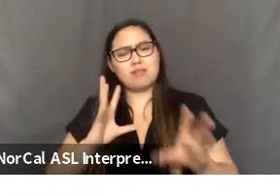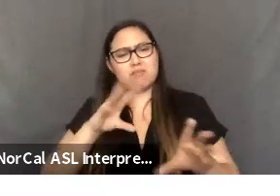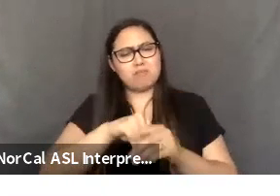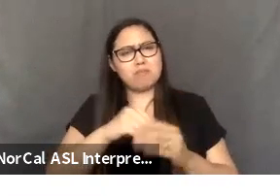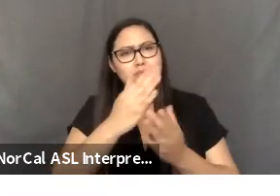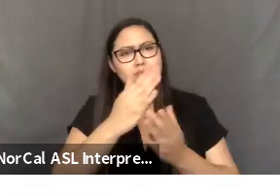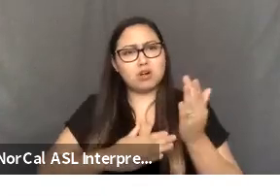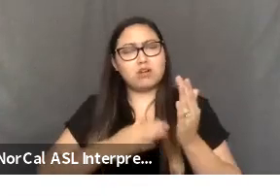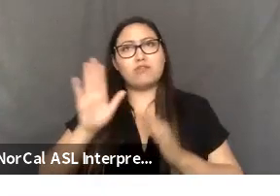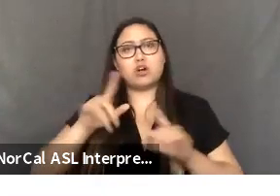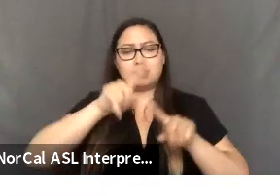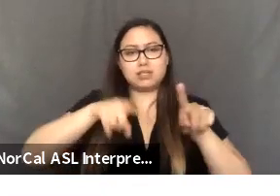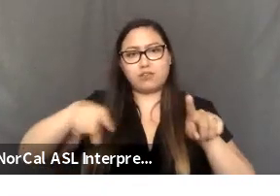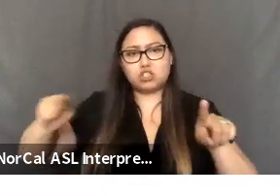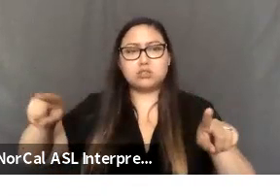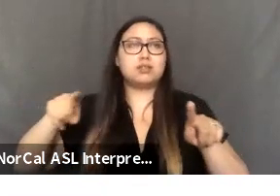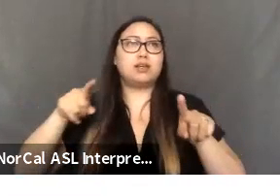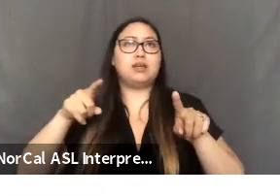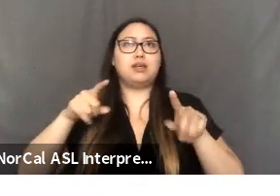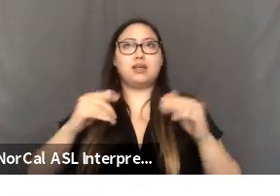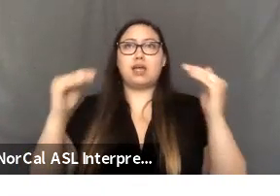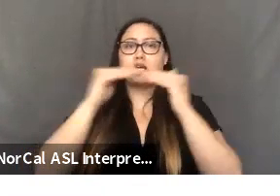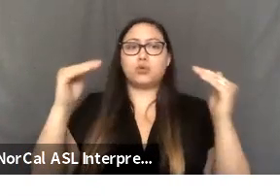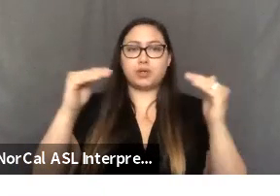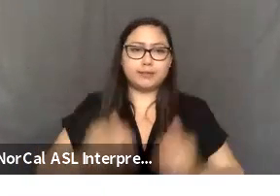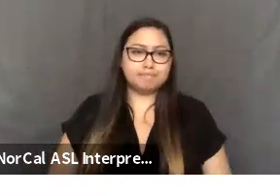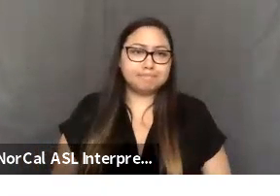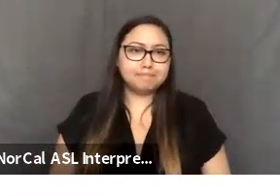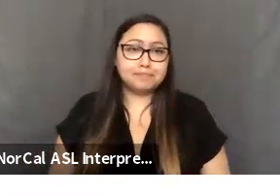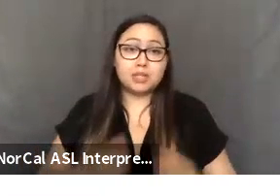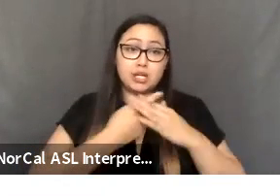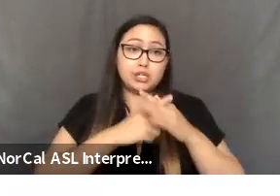their diversity equity inclusion initiatives. Because a lot of people are throwing a lot of